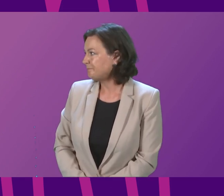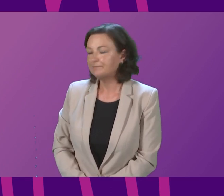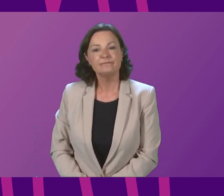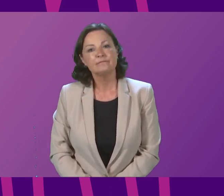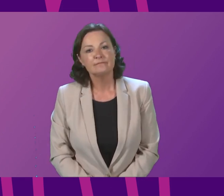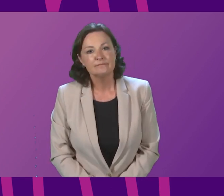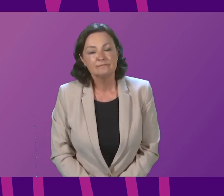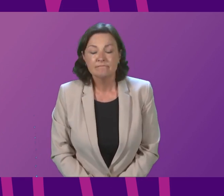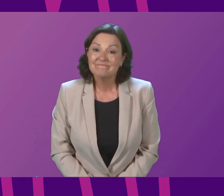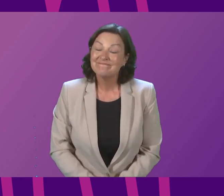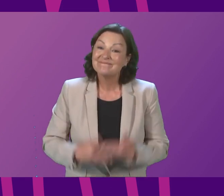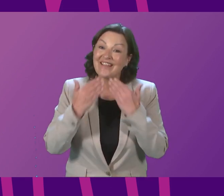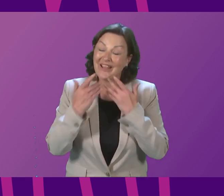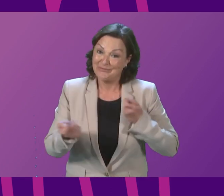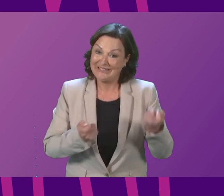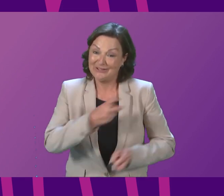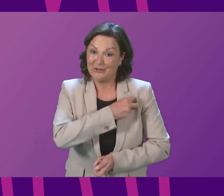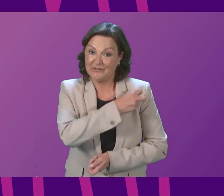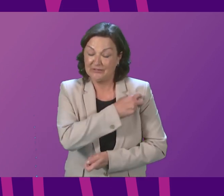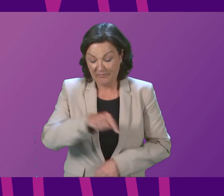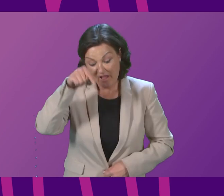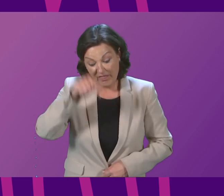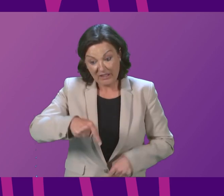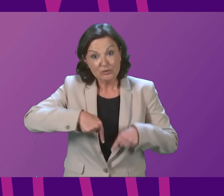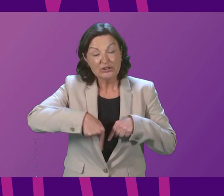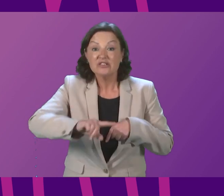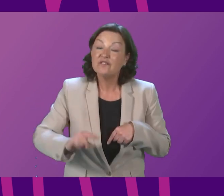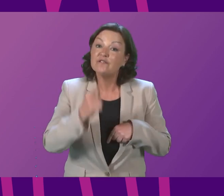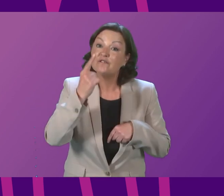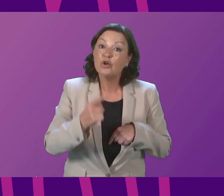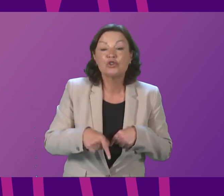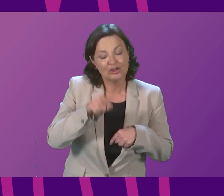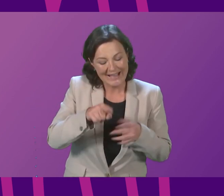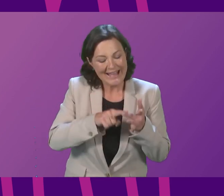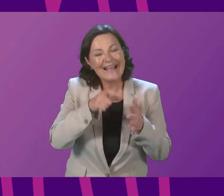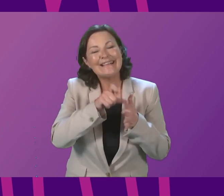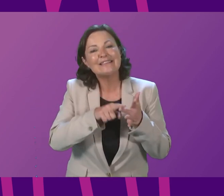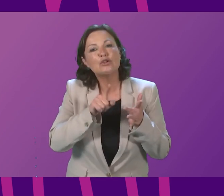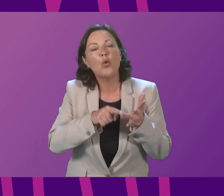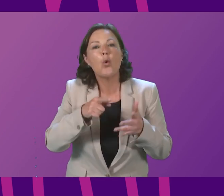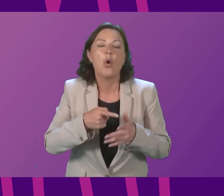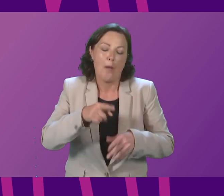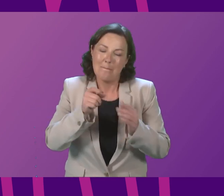This week is the first-ever juvenile idiopathic arthritis week. I thank members for their support in promoting it and for wearing purple.